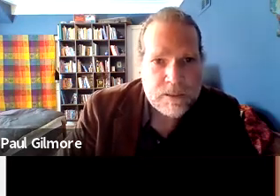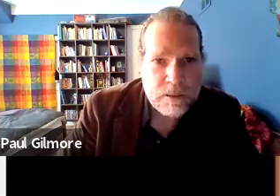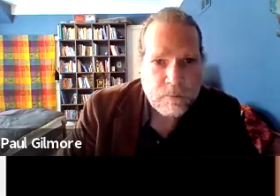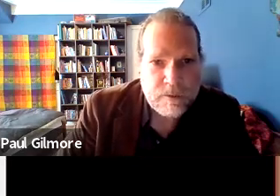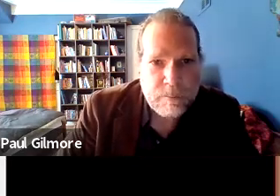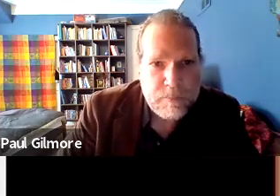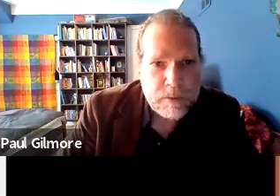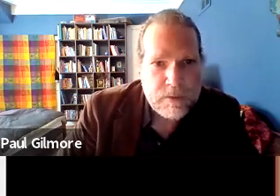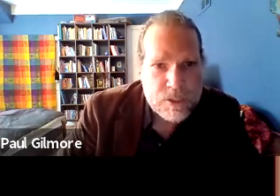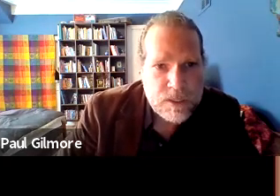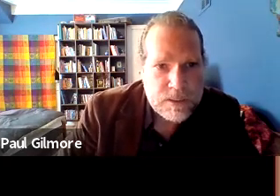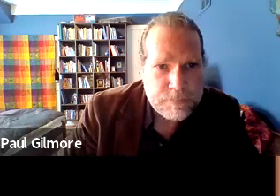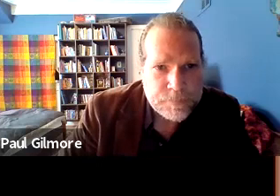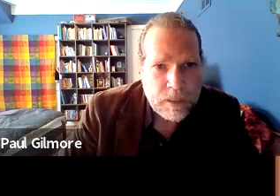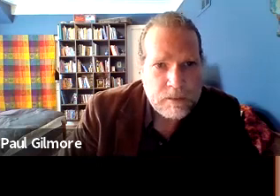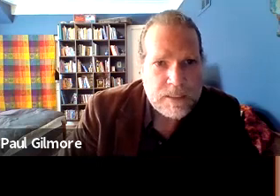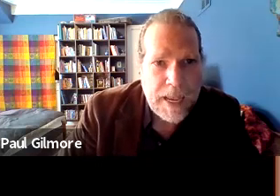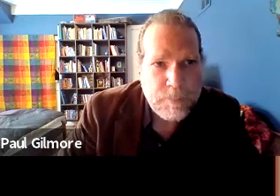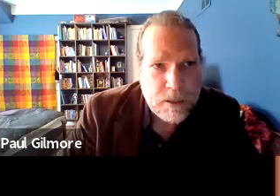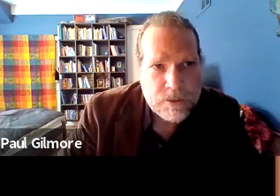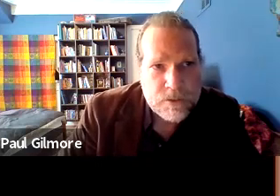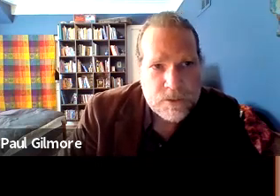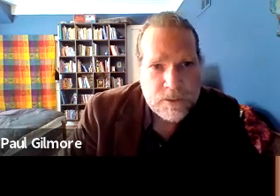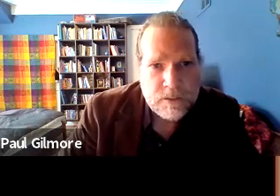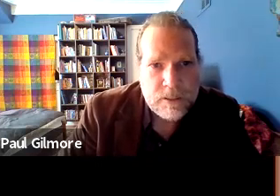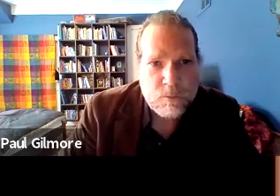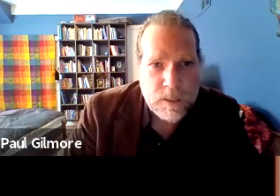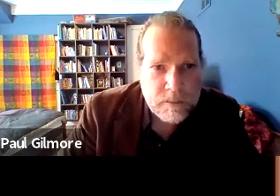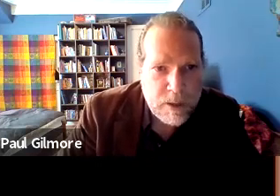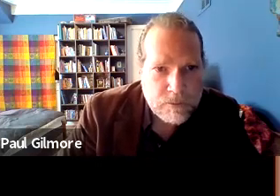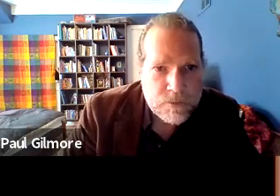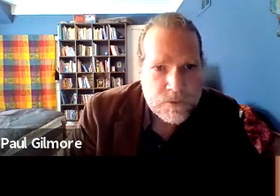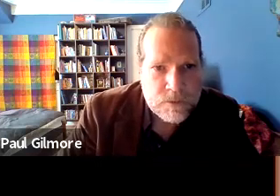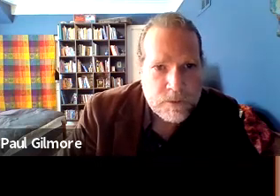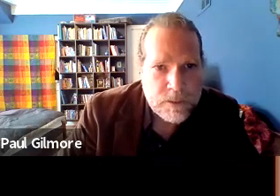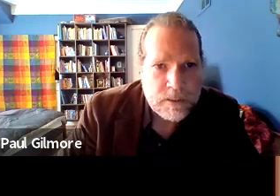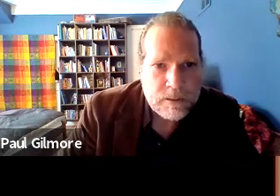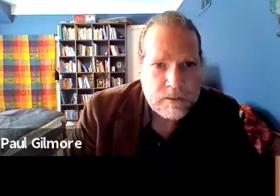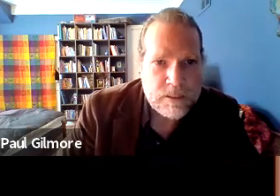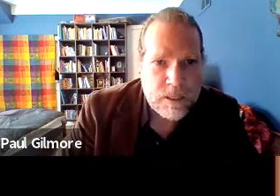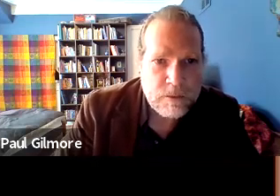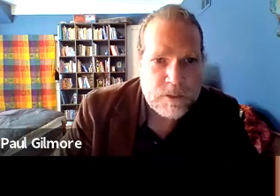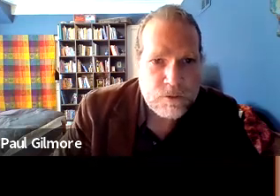this with the people in the street. These happy ghosts these willing bones these this